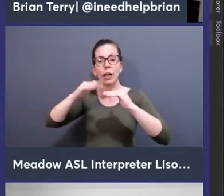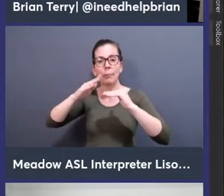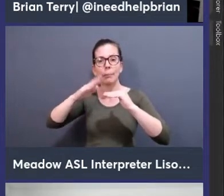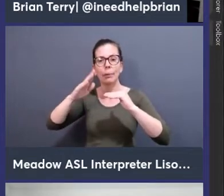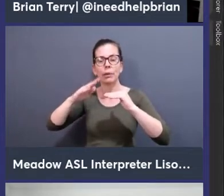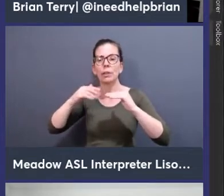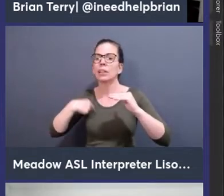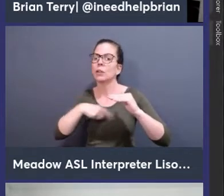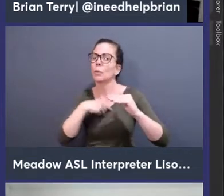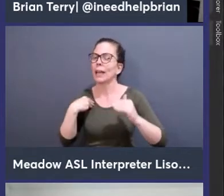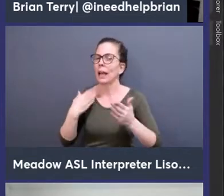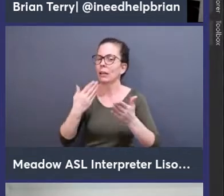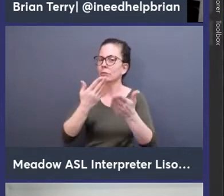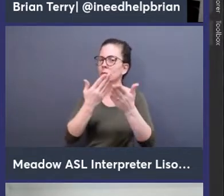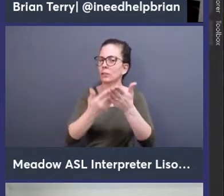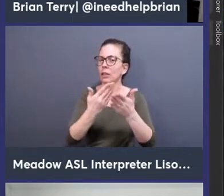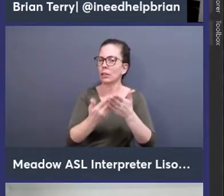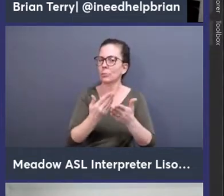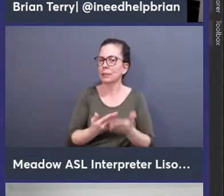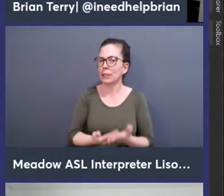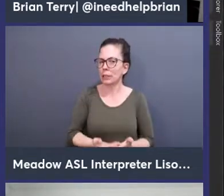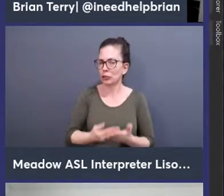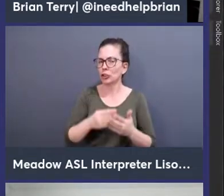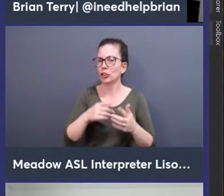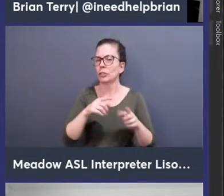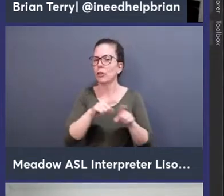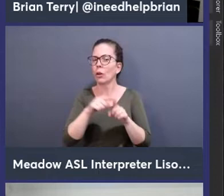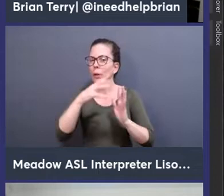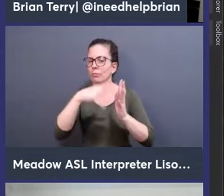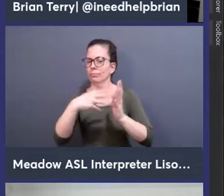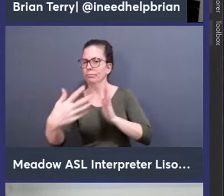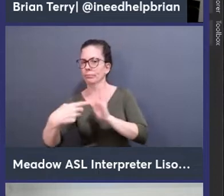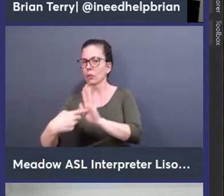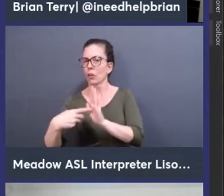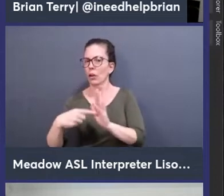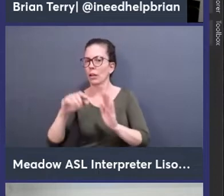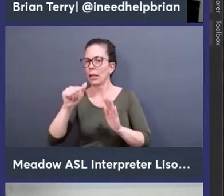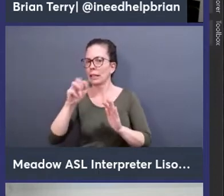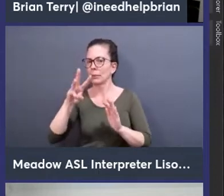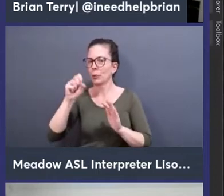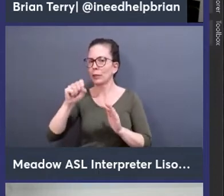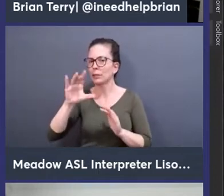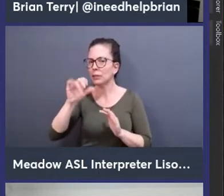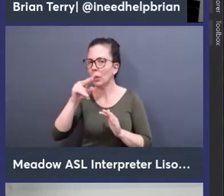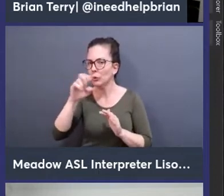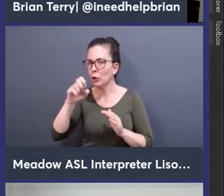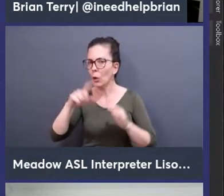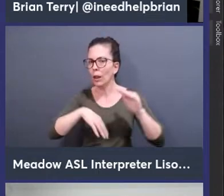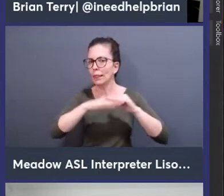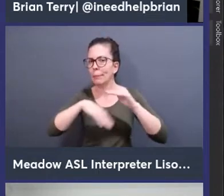we have documentation and there's also documentation on the AWS Console on like what the limits on each of the services are.